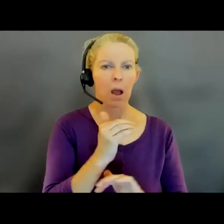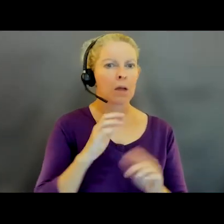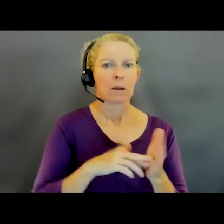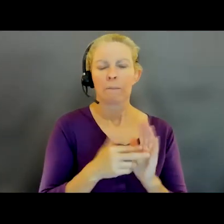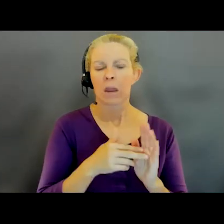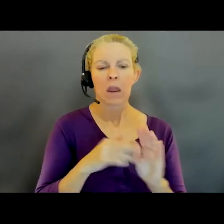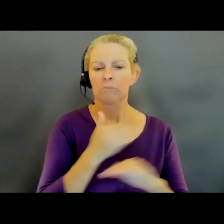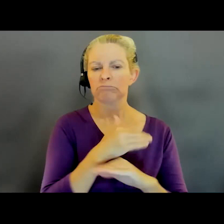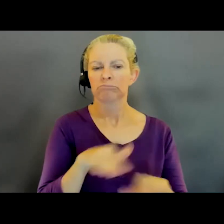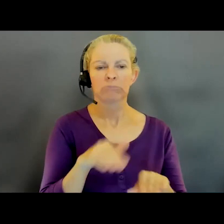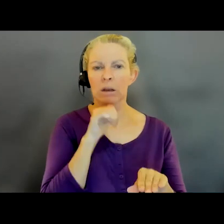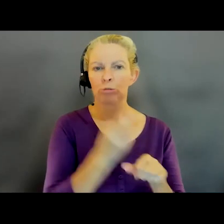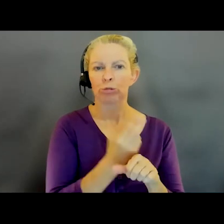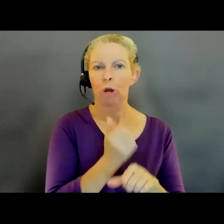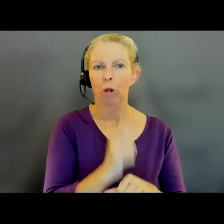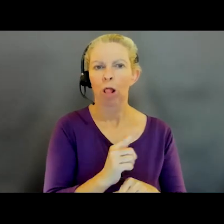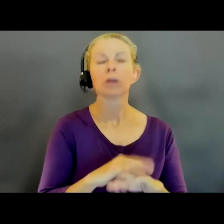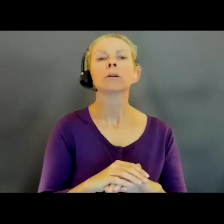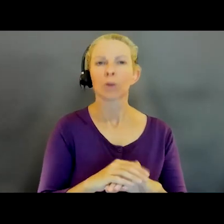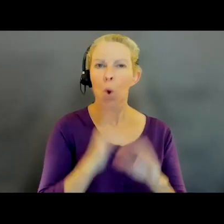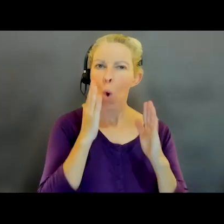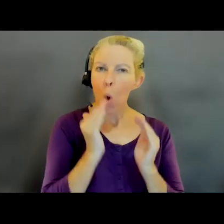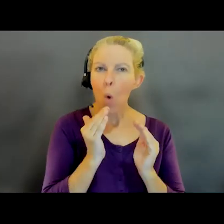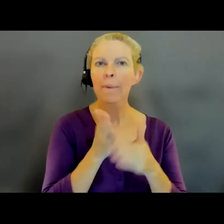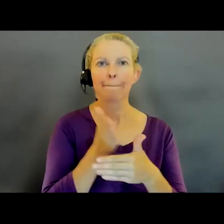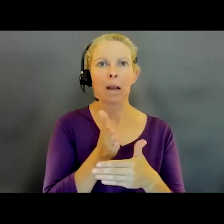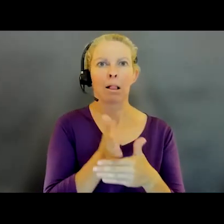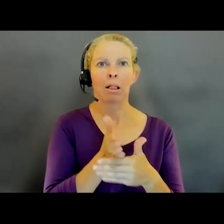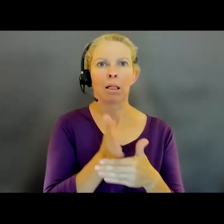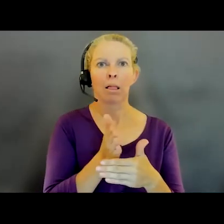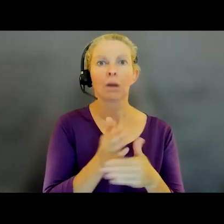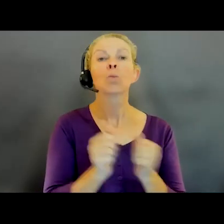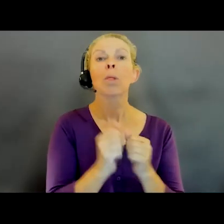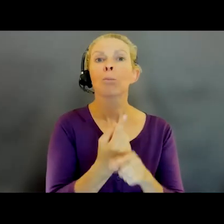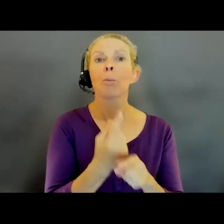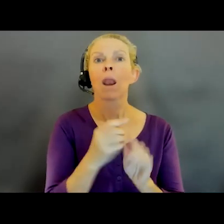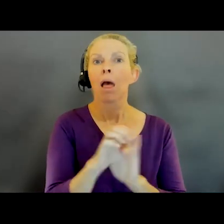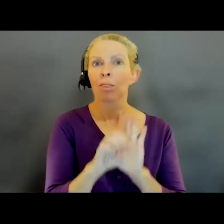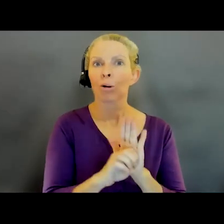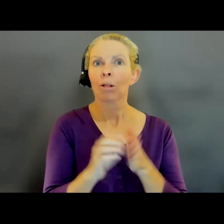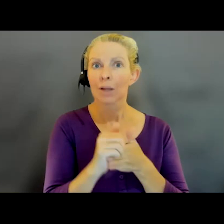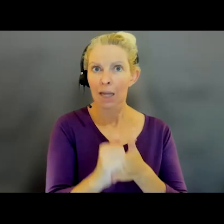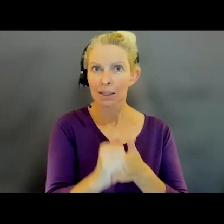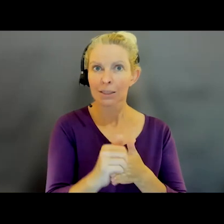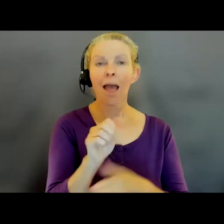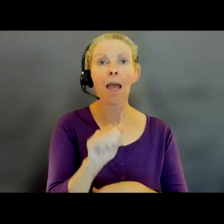AI, with ethical human guidance, can break down accessibility barriers that a ton of us have been